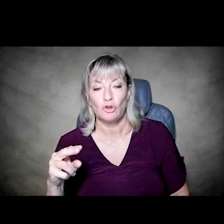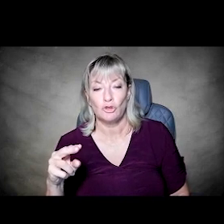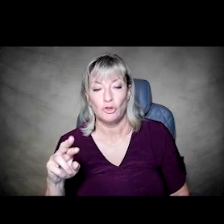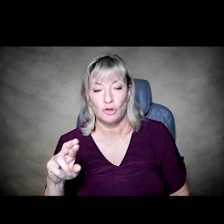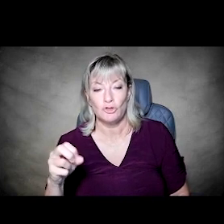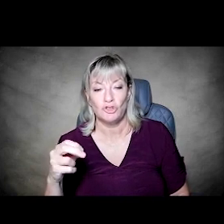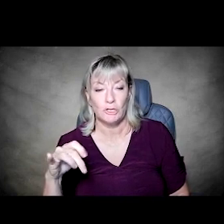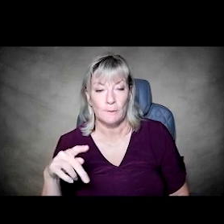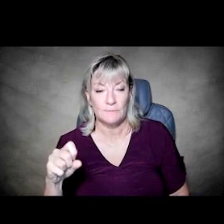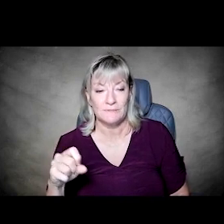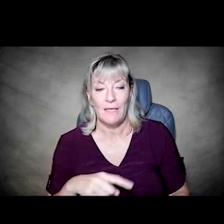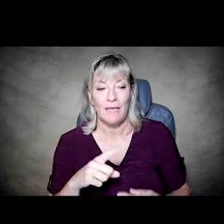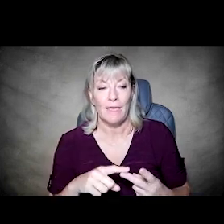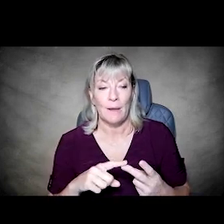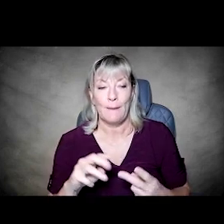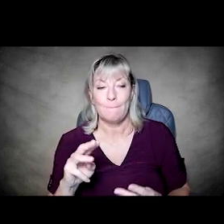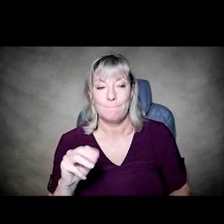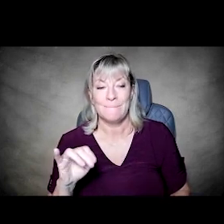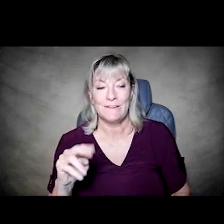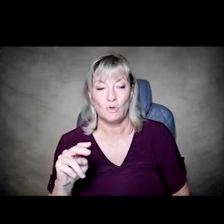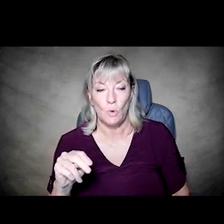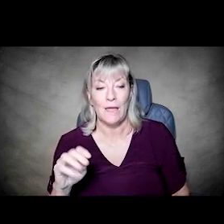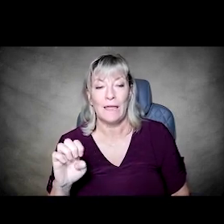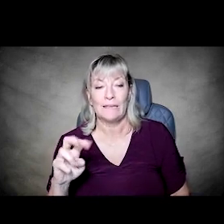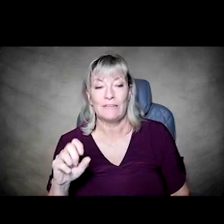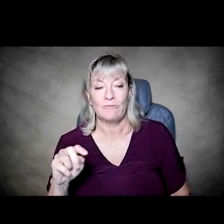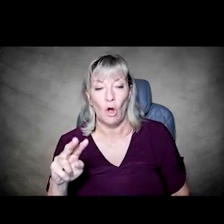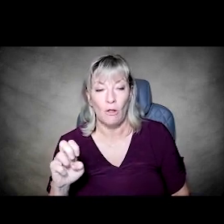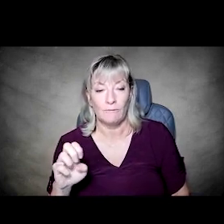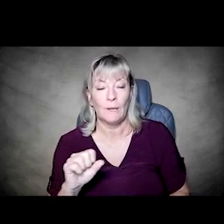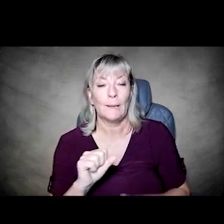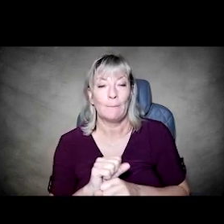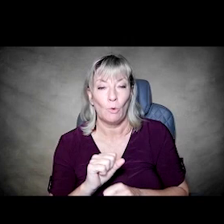Evolve Employment. Thank you again for joining.